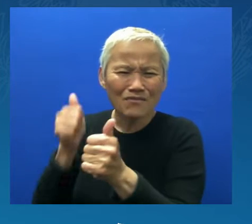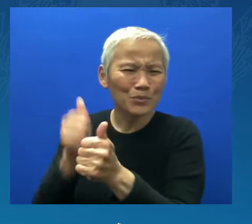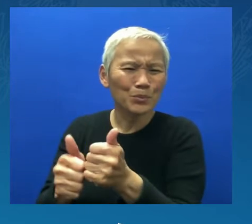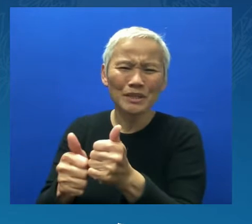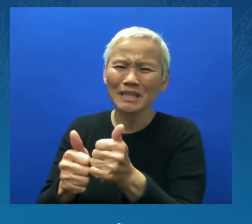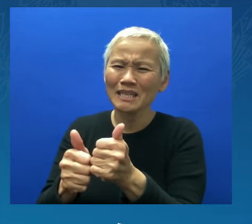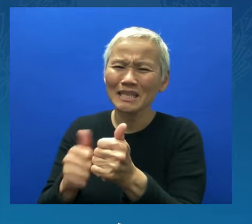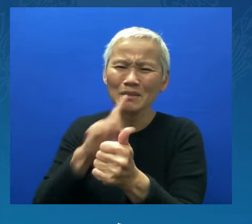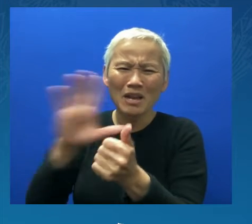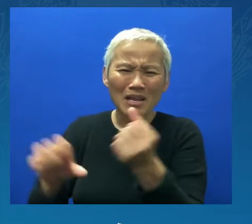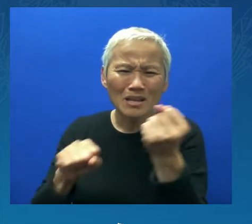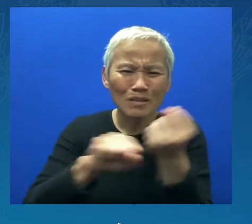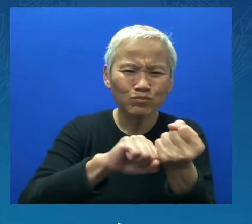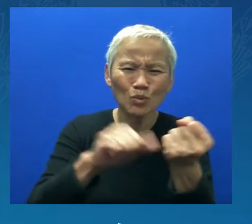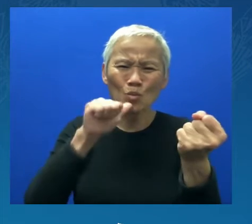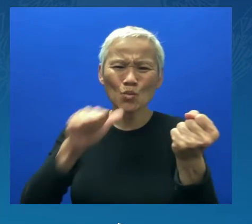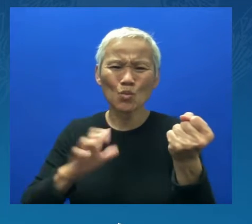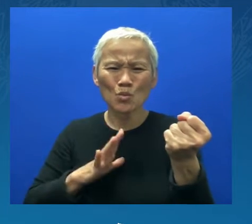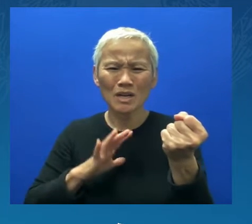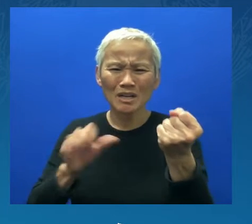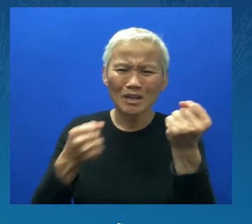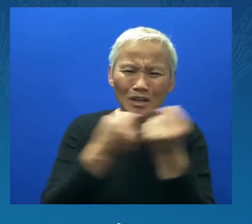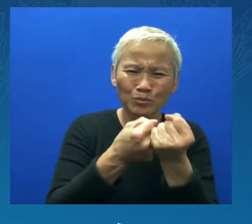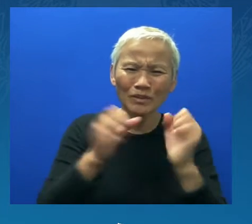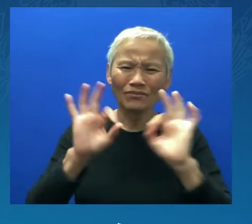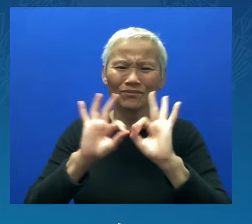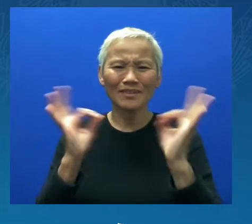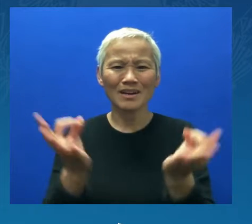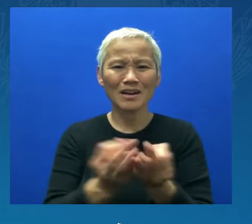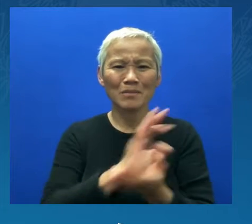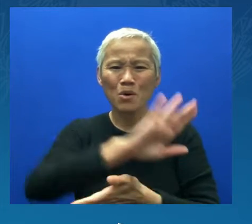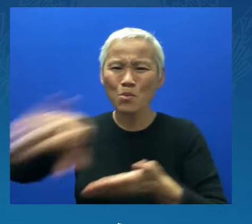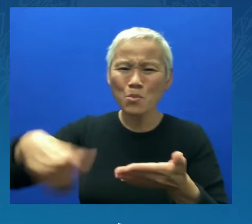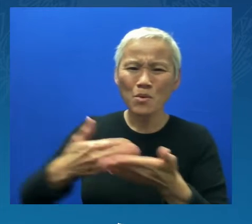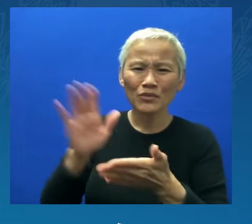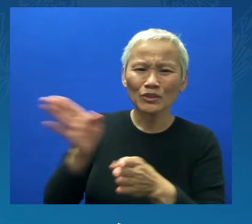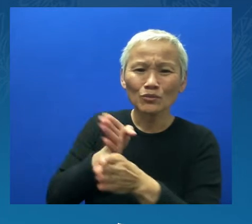and certainly not the least of which is her long standing work to protect particularly